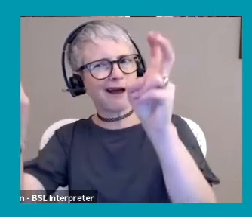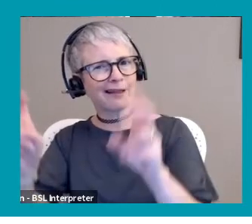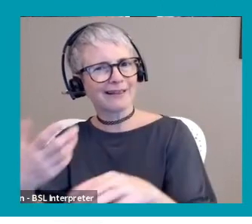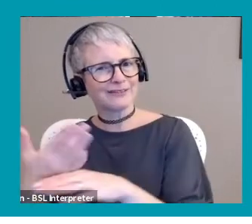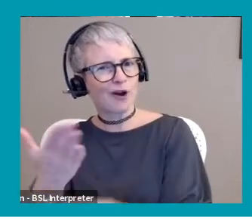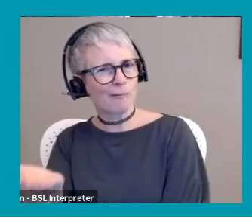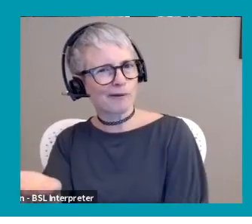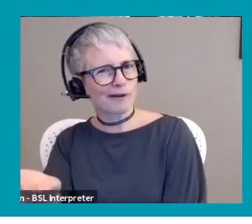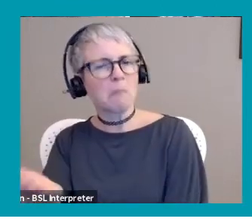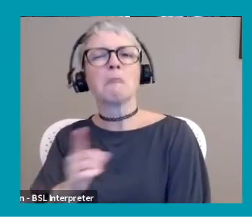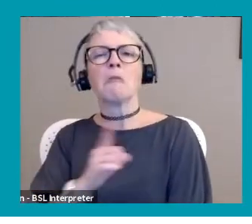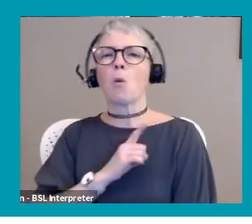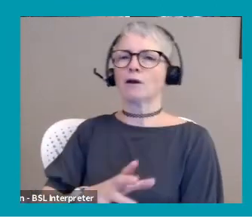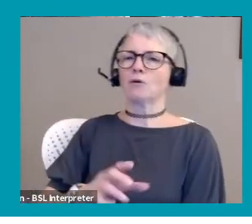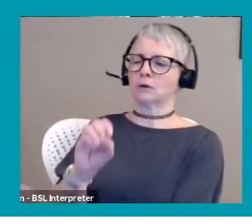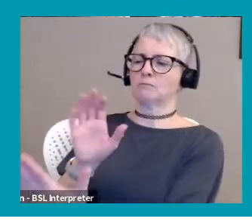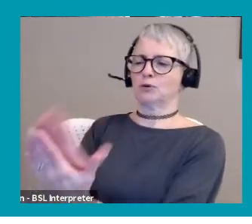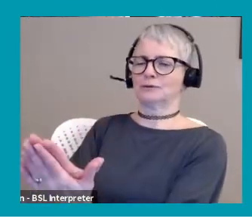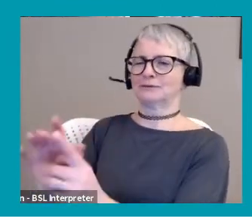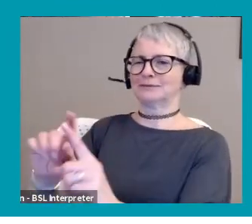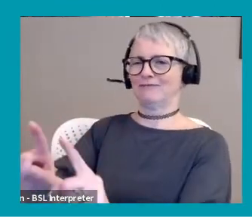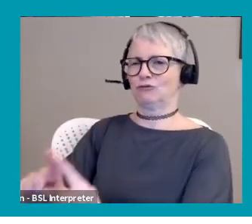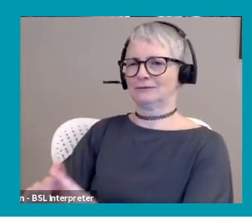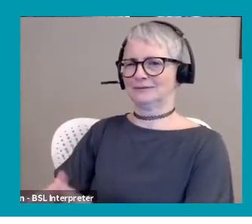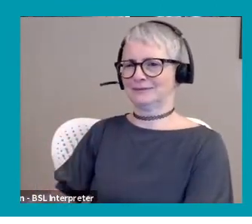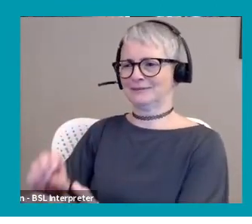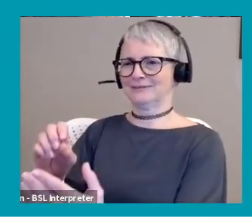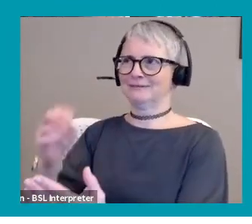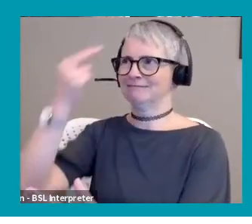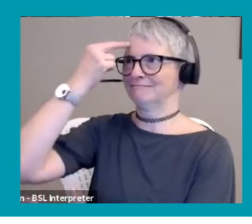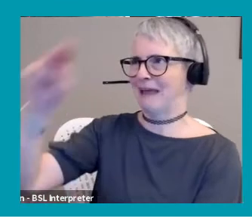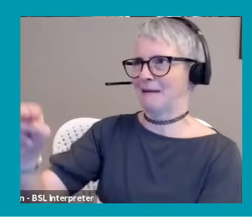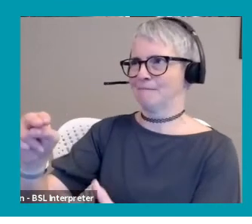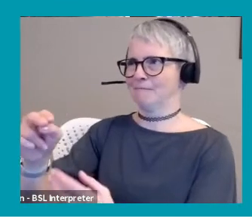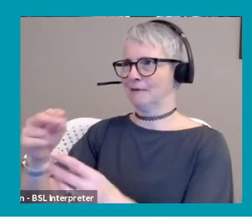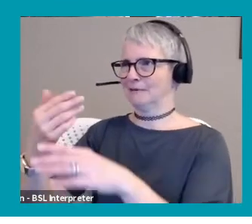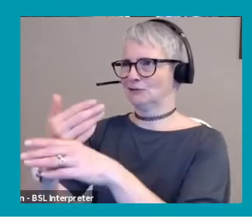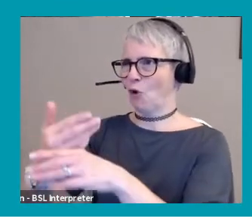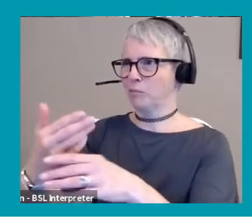multiple job alerts why not do it because you are giving yourself the best opportunities.